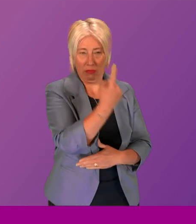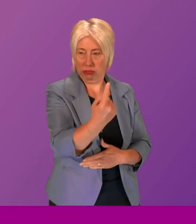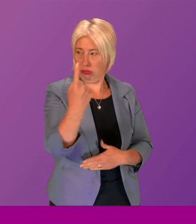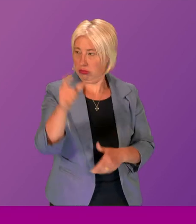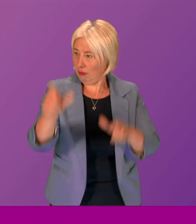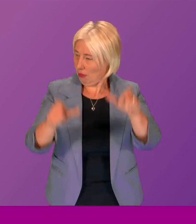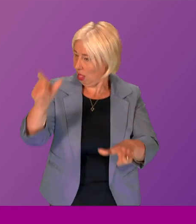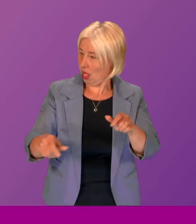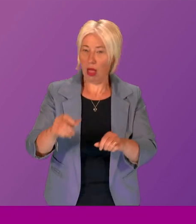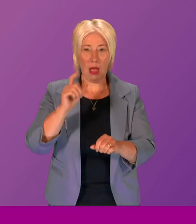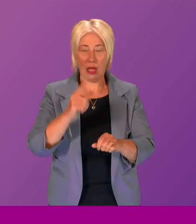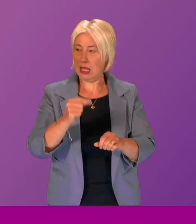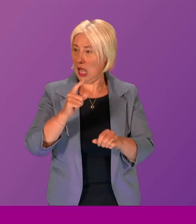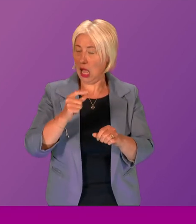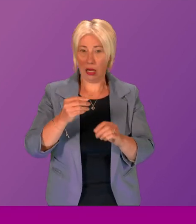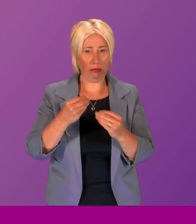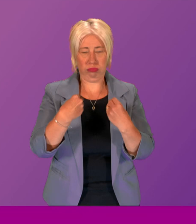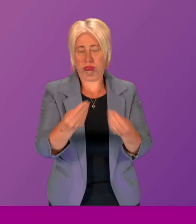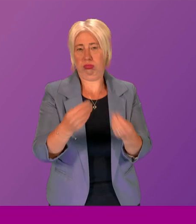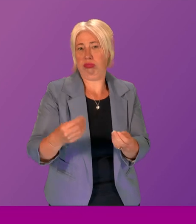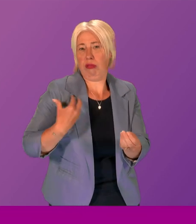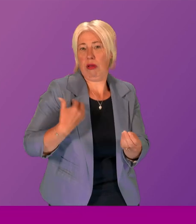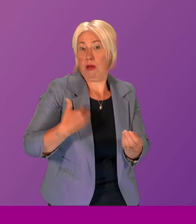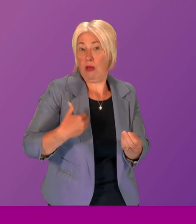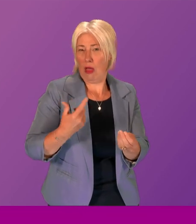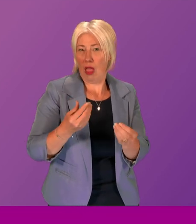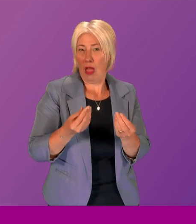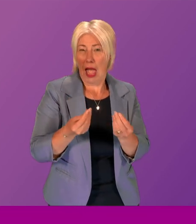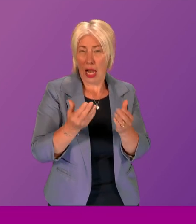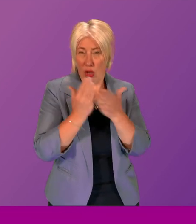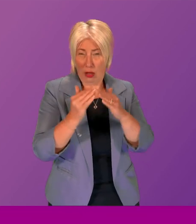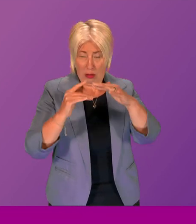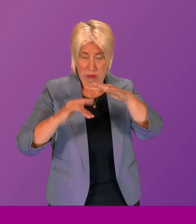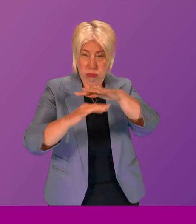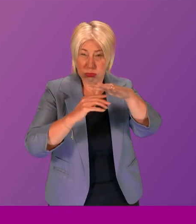forward multiple complaints with little or no substance to them and data about those will